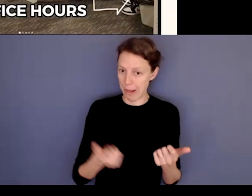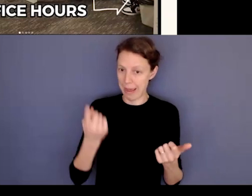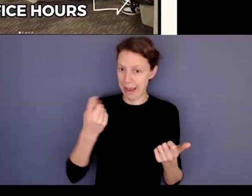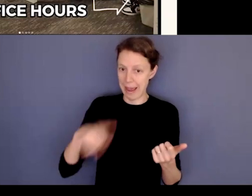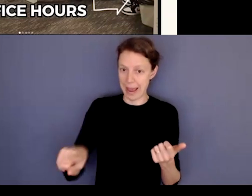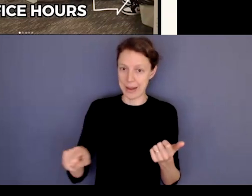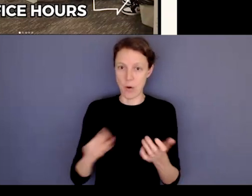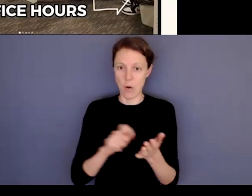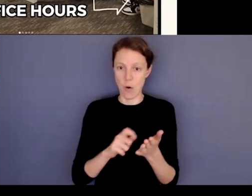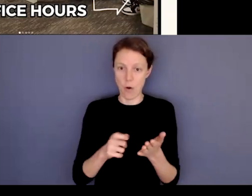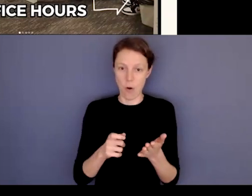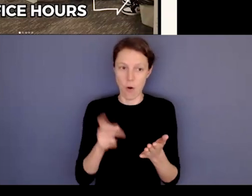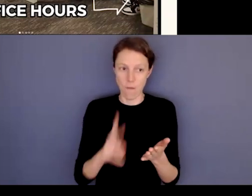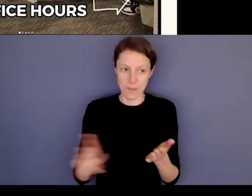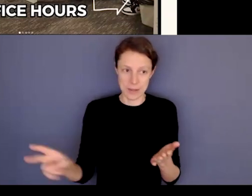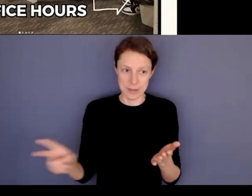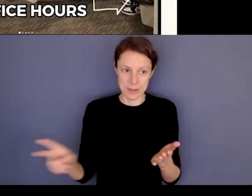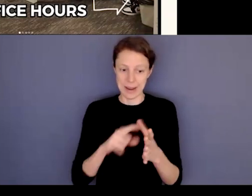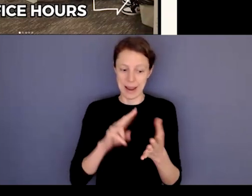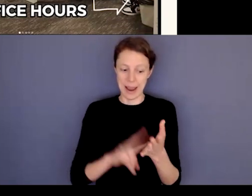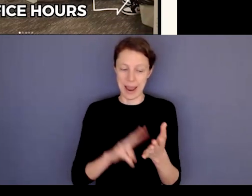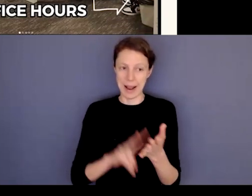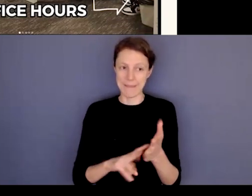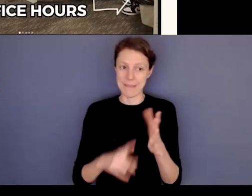your friend. And Canva is free for not for profits, so I highly